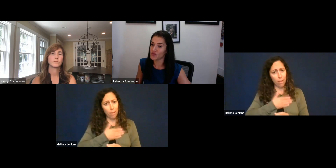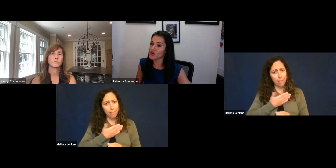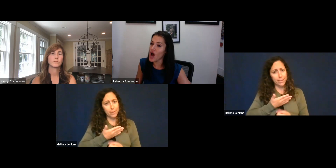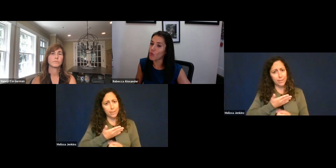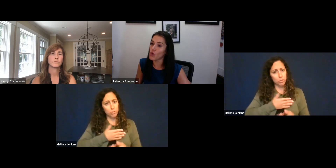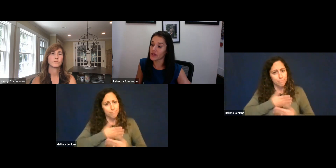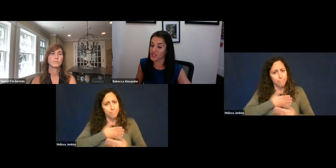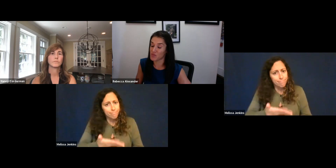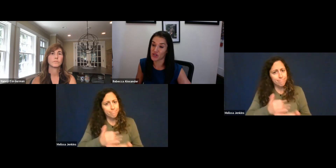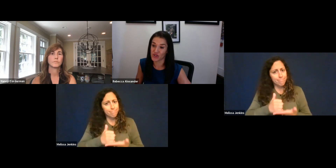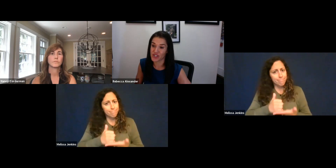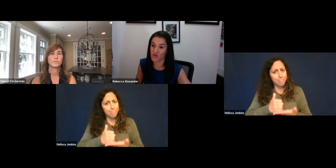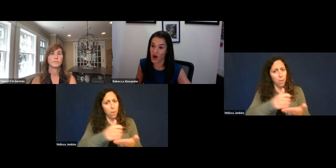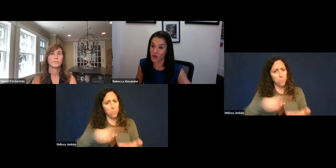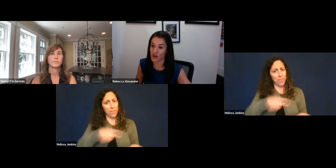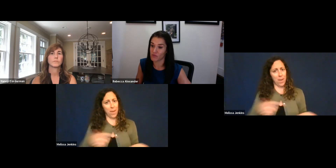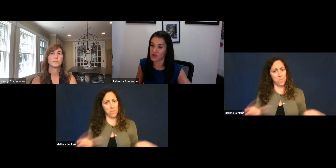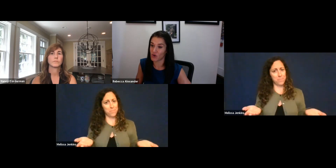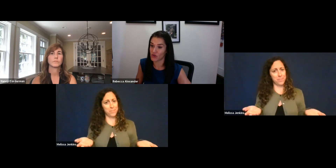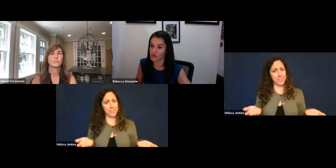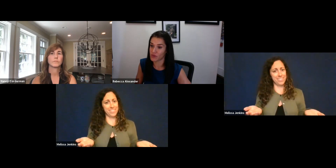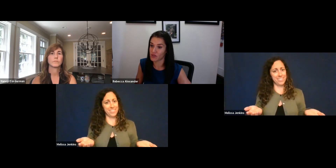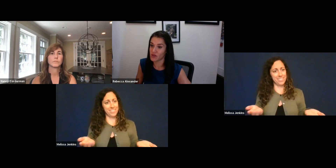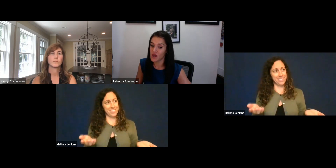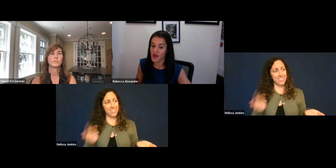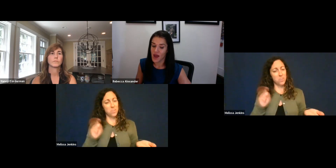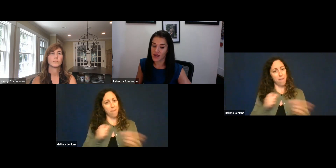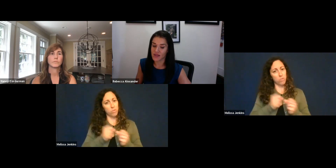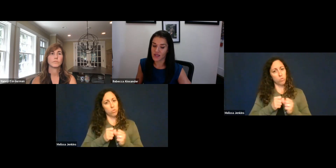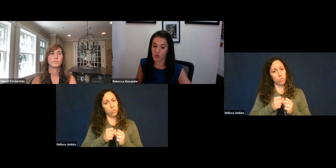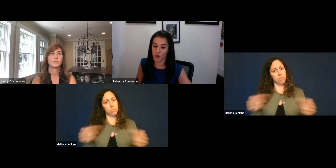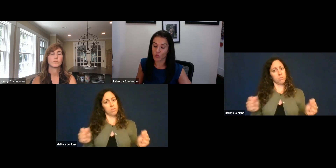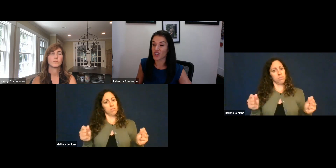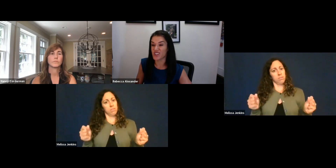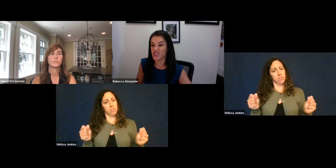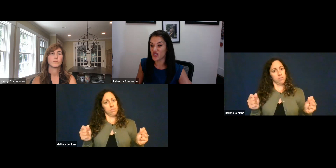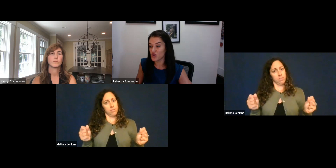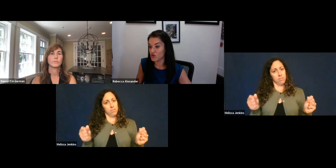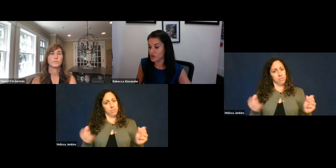If you're not willing to put yourself out there and be vulnerable. And I think that when we're consumed